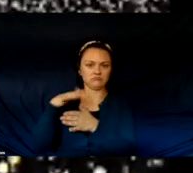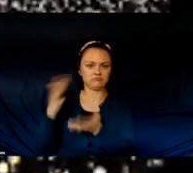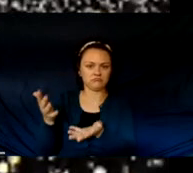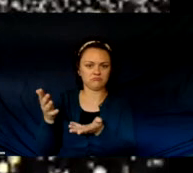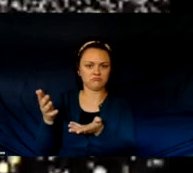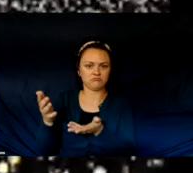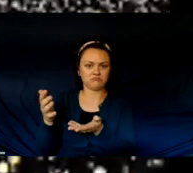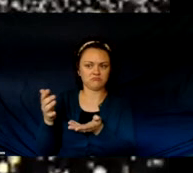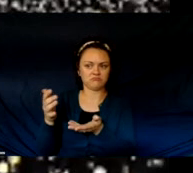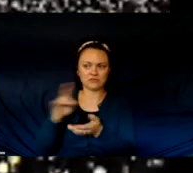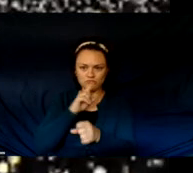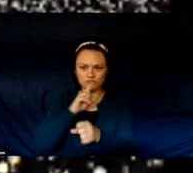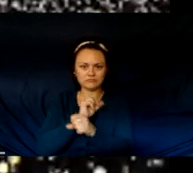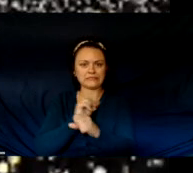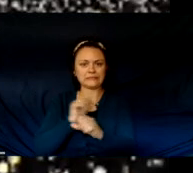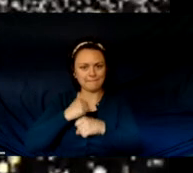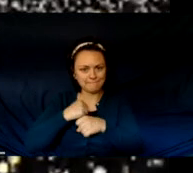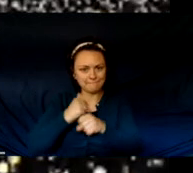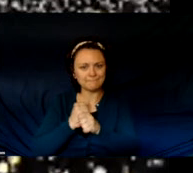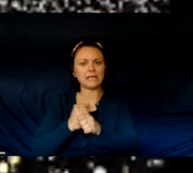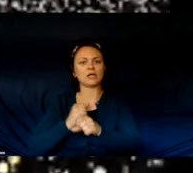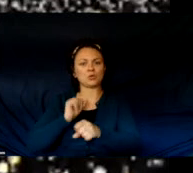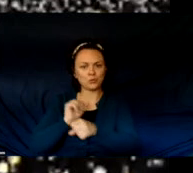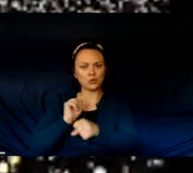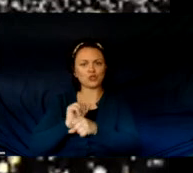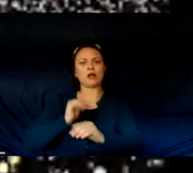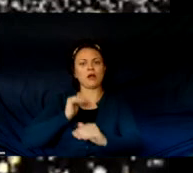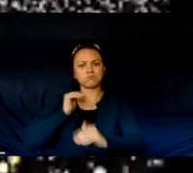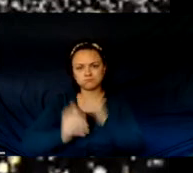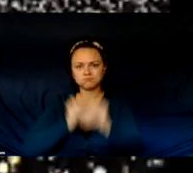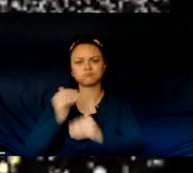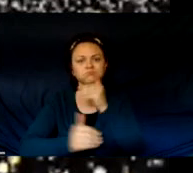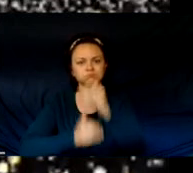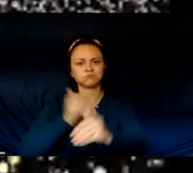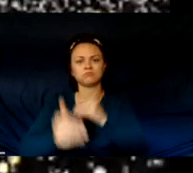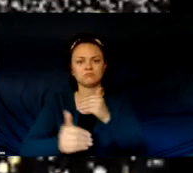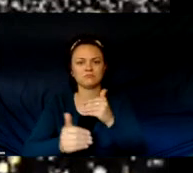vigorously for research and deliverables.